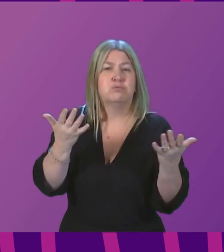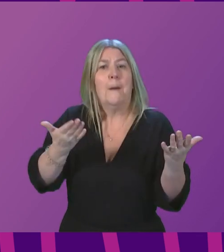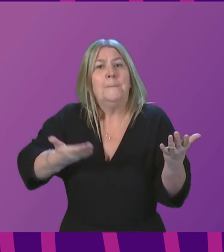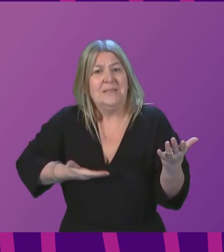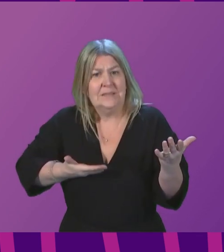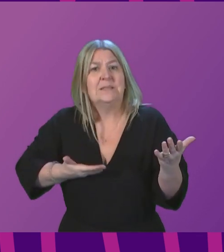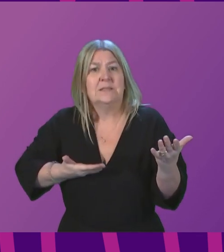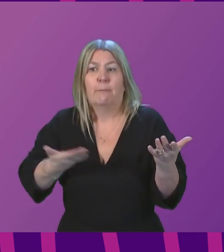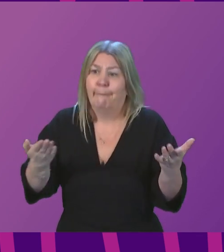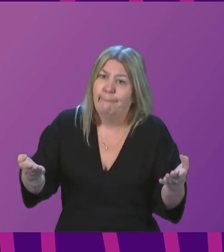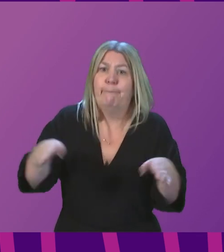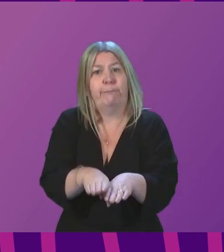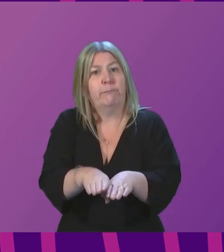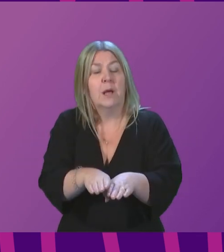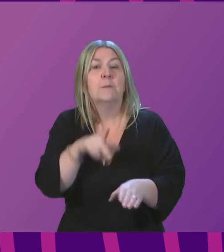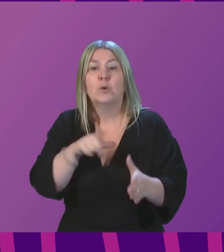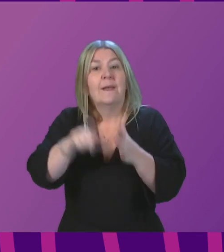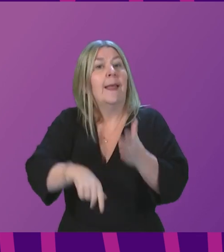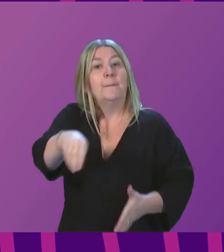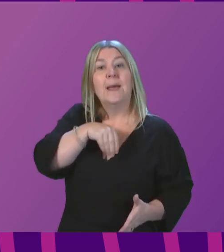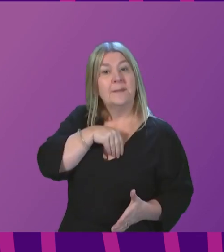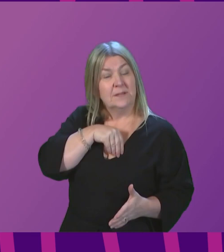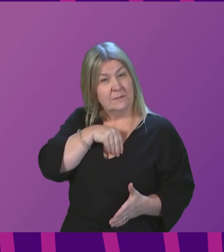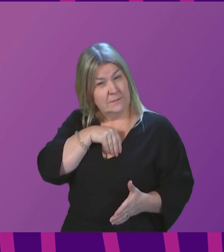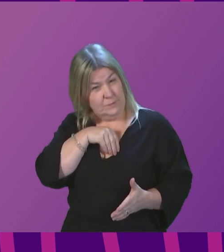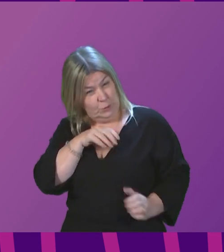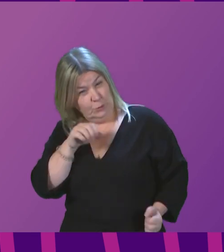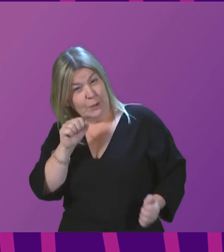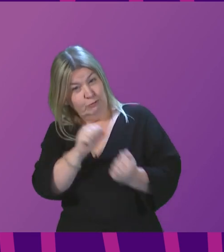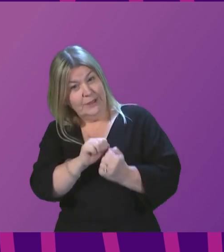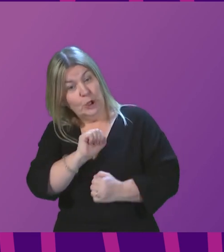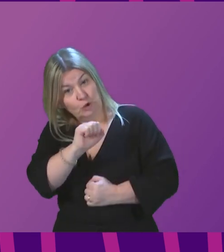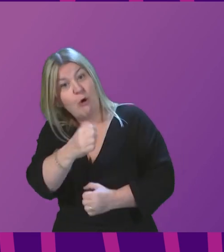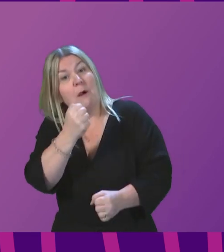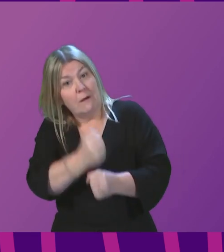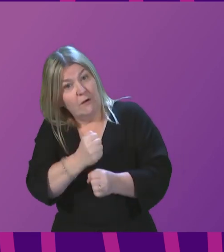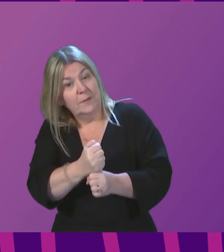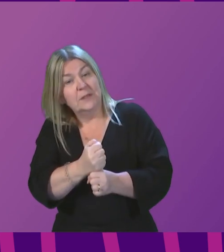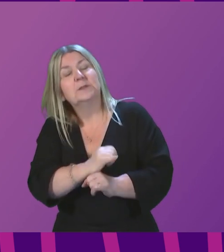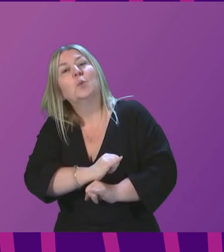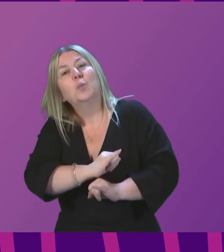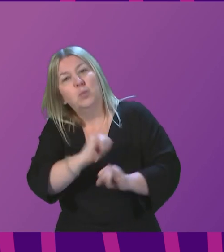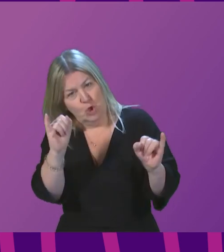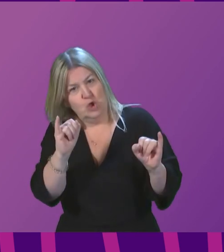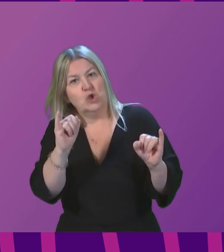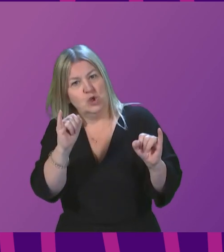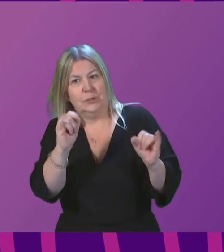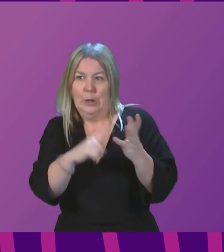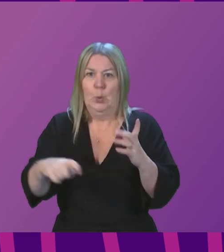Will the First Minister accept that her Government is currently the worst offender in Scotland in making late payments? No.